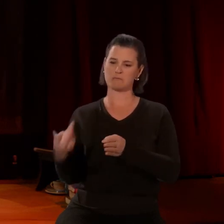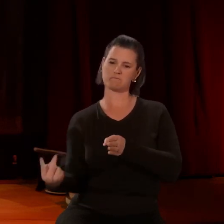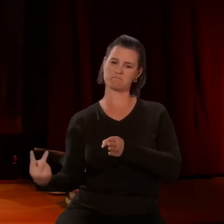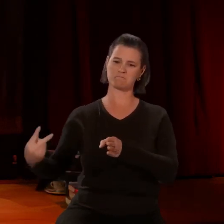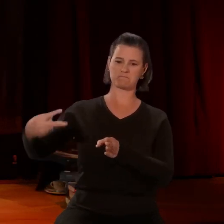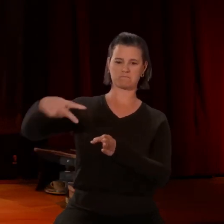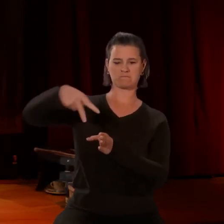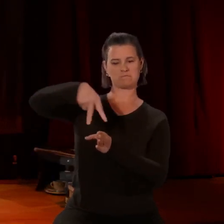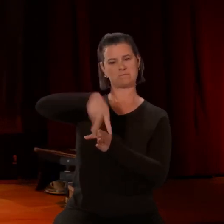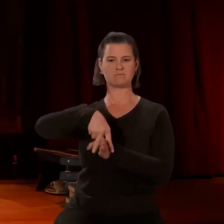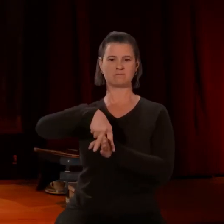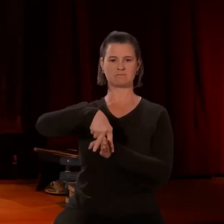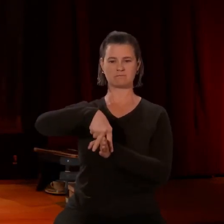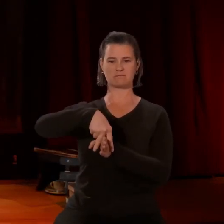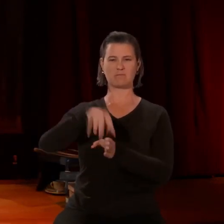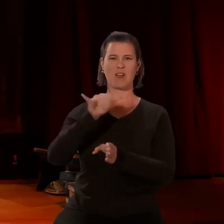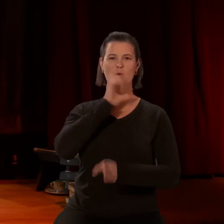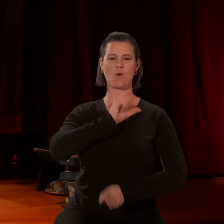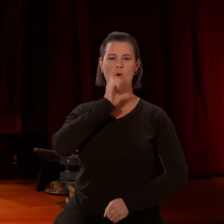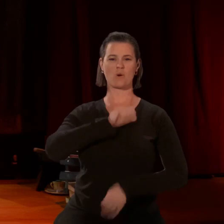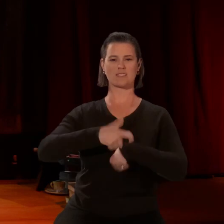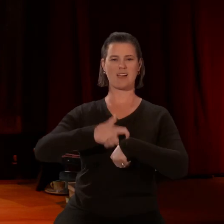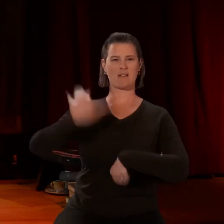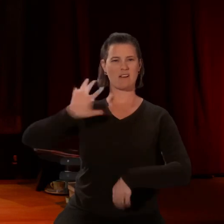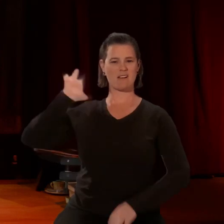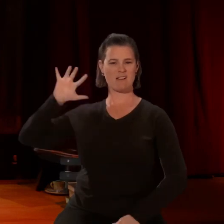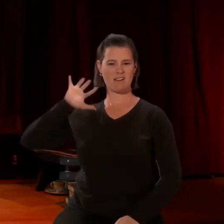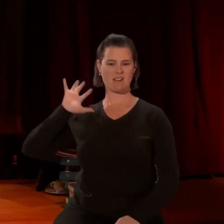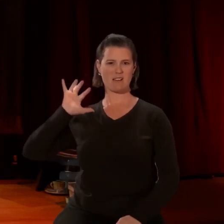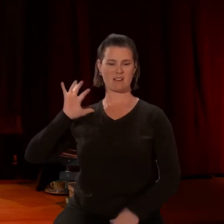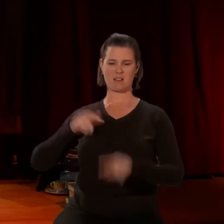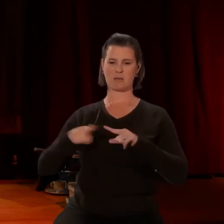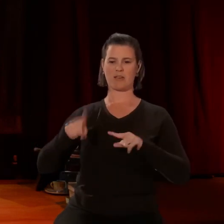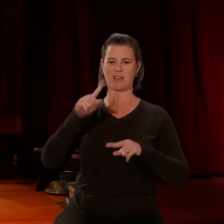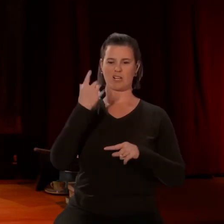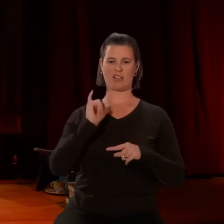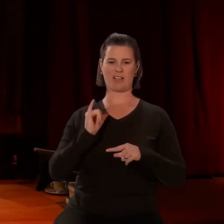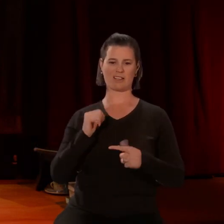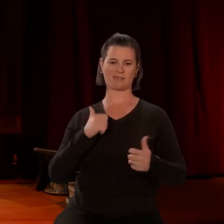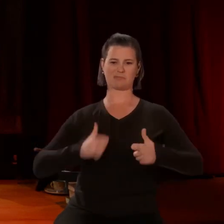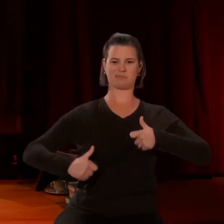of the knights of old days. That didn't stop him from looking like a giant grasshopper riding a horse.